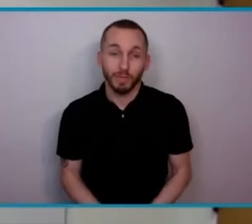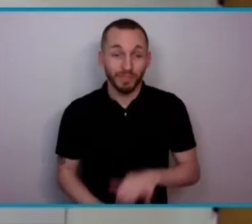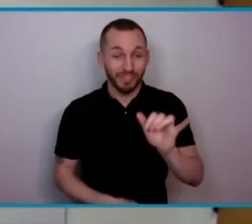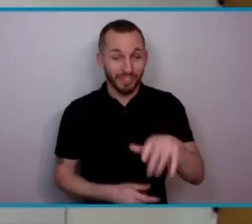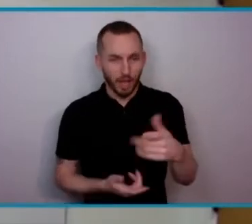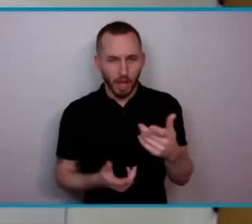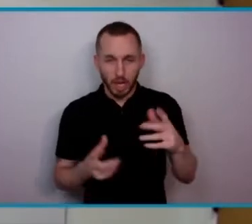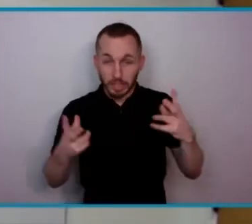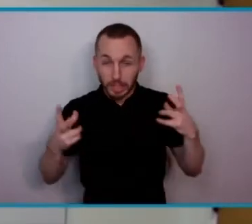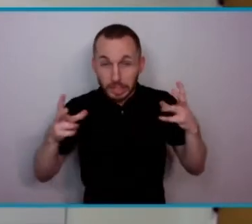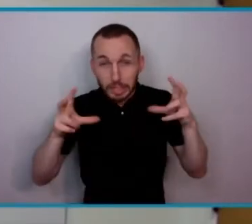deployment.